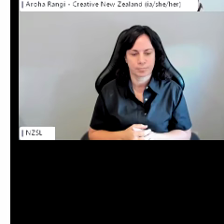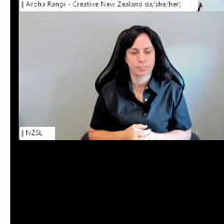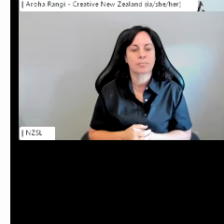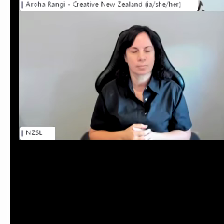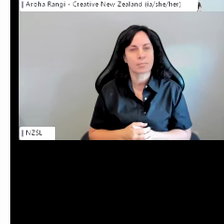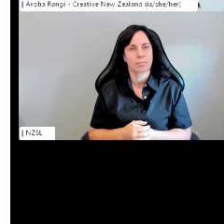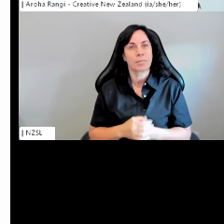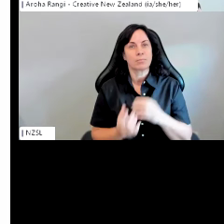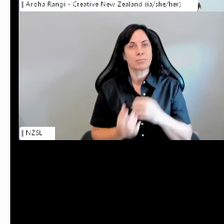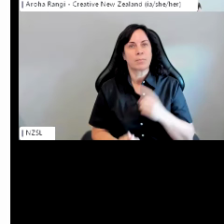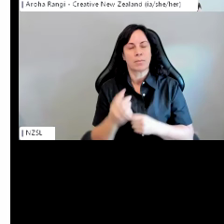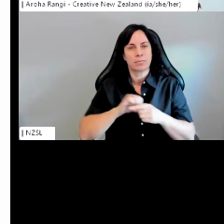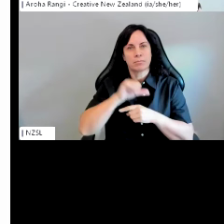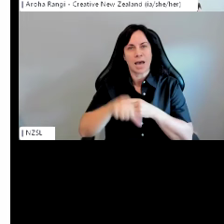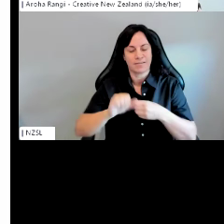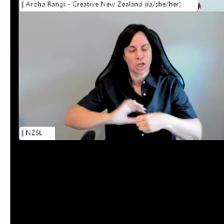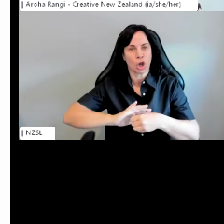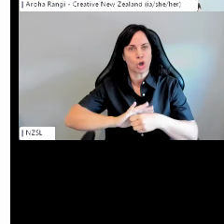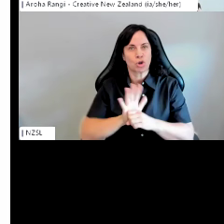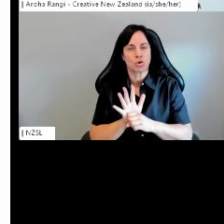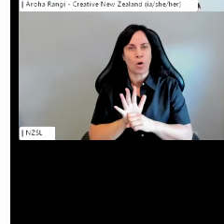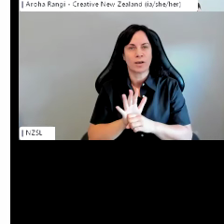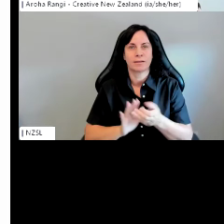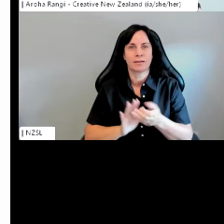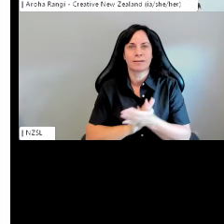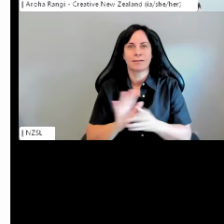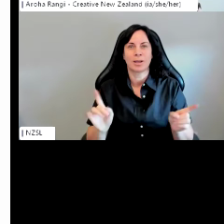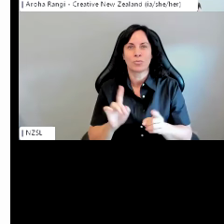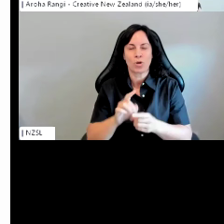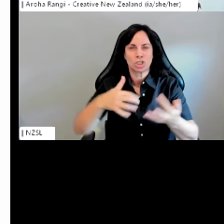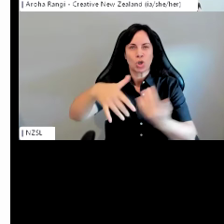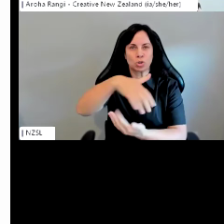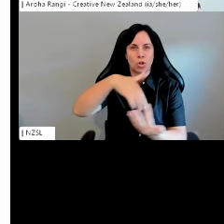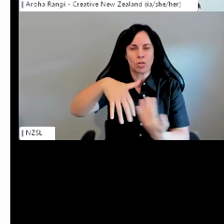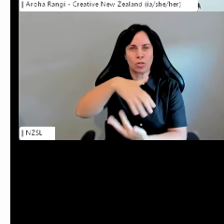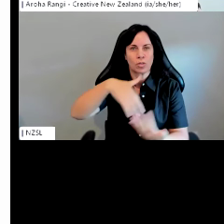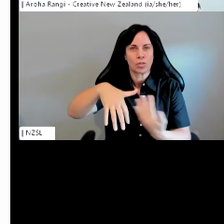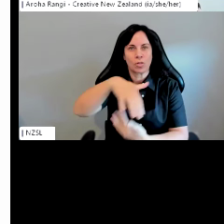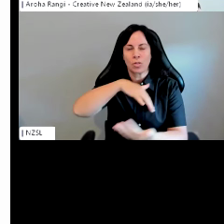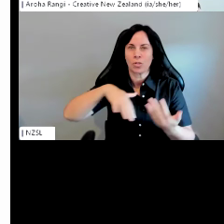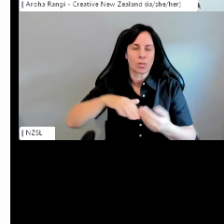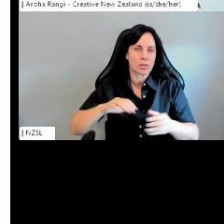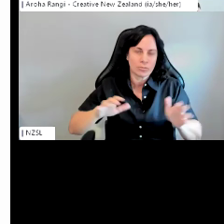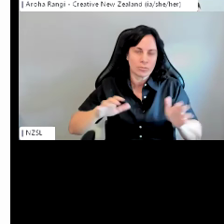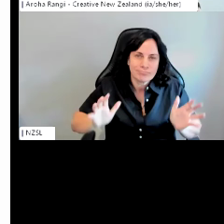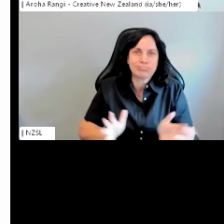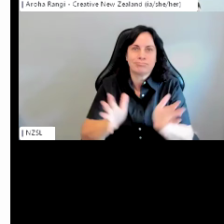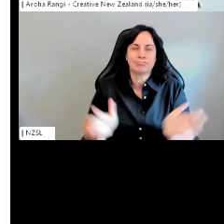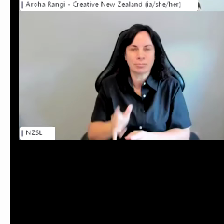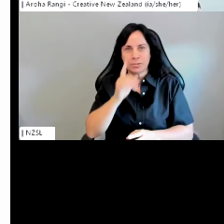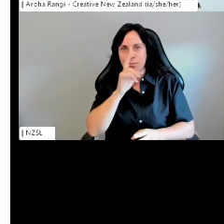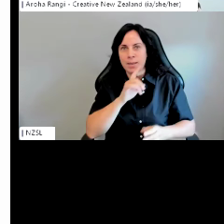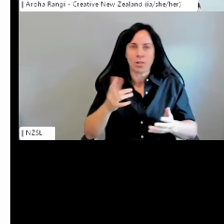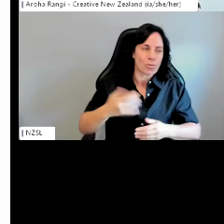which is the rise of the social um people seeking fun and quality time to spend with friends,